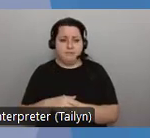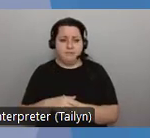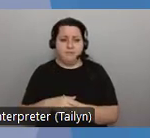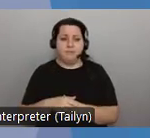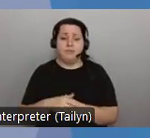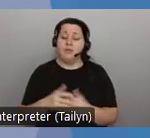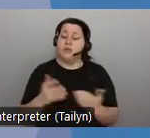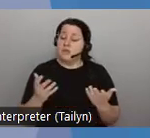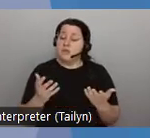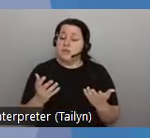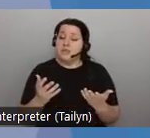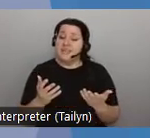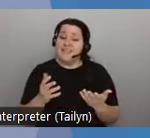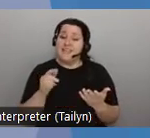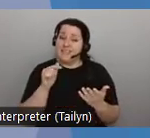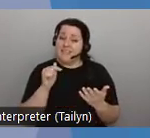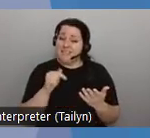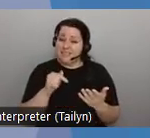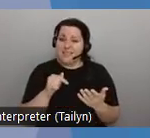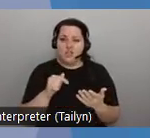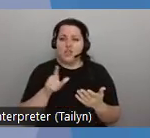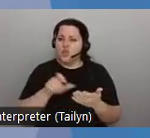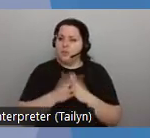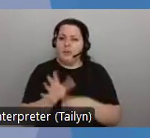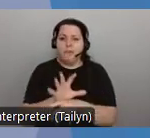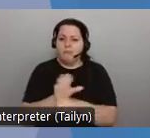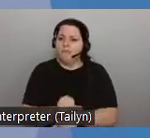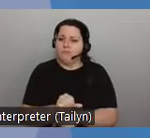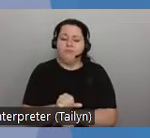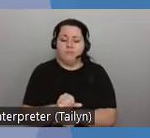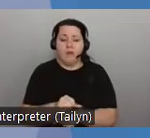a document accessible, what are the principles you need to follow and think about when you start to write a document.